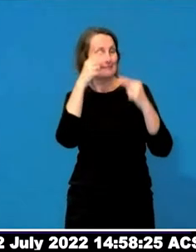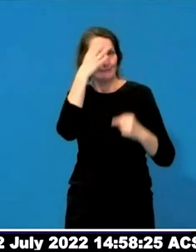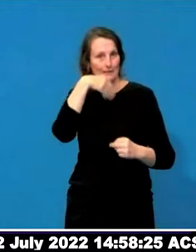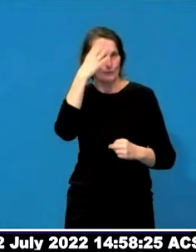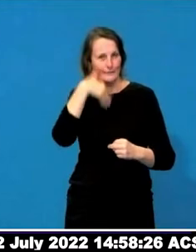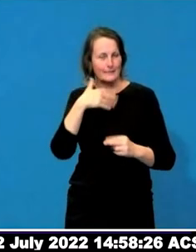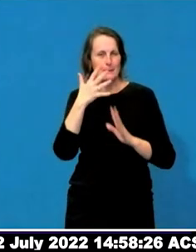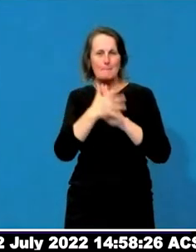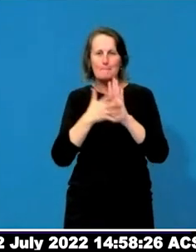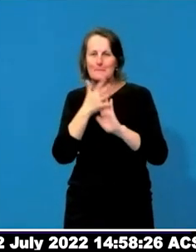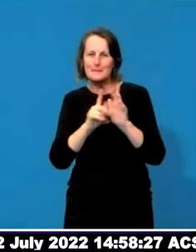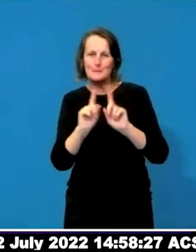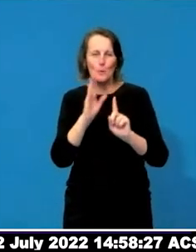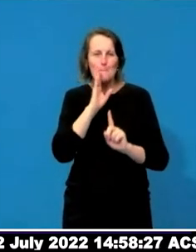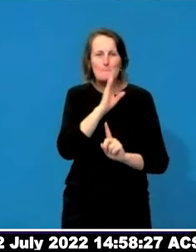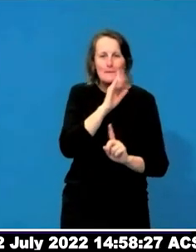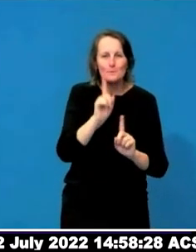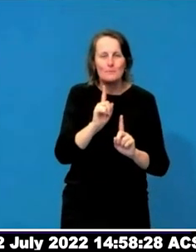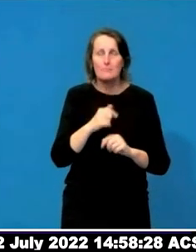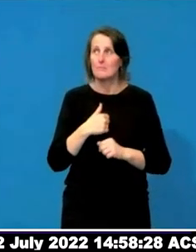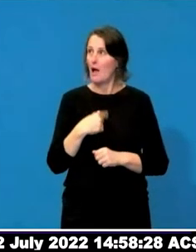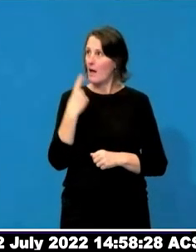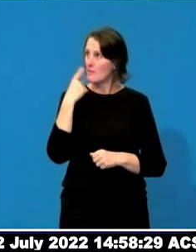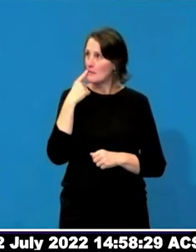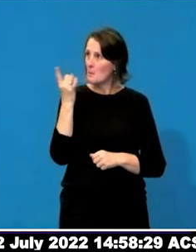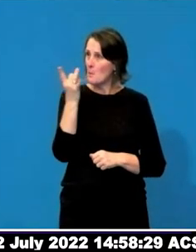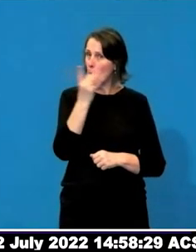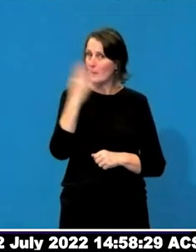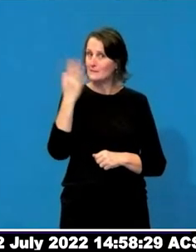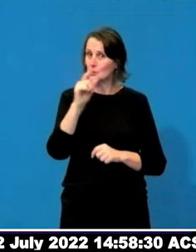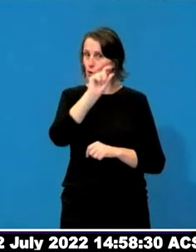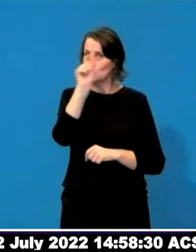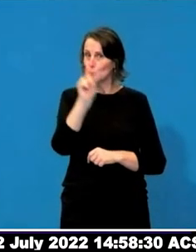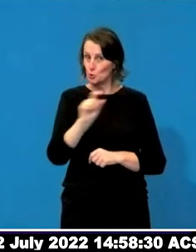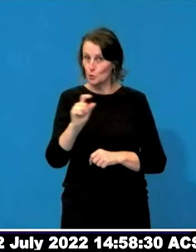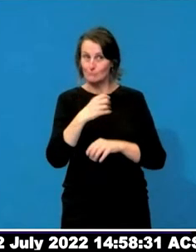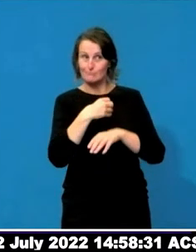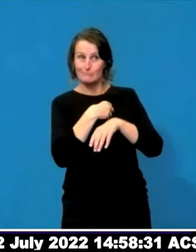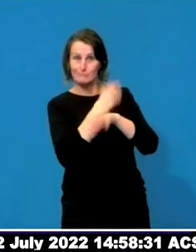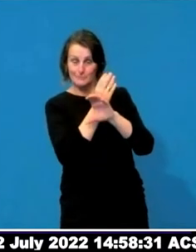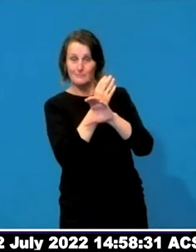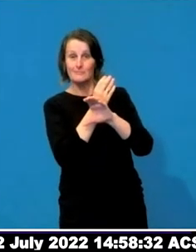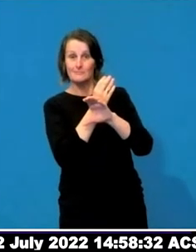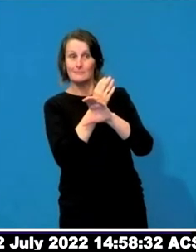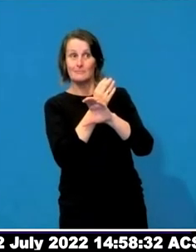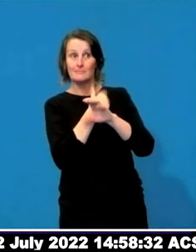I think I've only ever had one Zoom conference and that was the very first one. That led to us becoming a provider in Aurukun. Right.